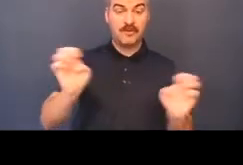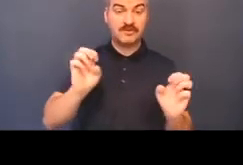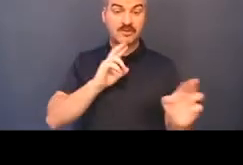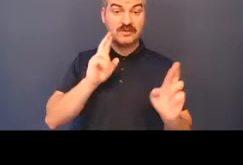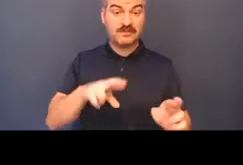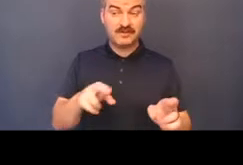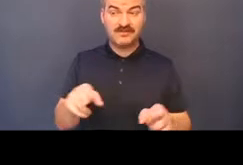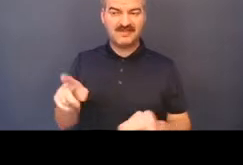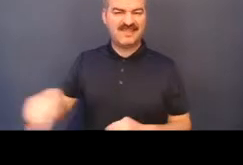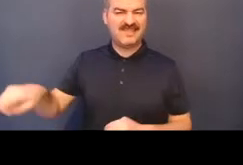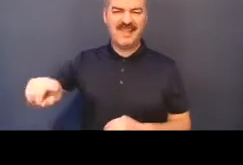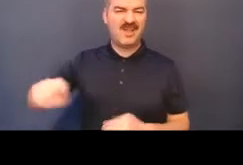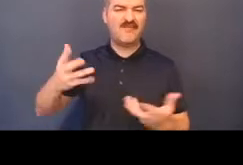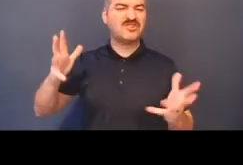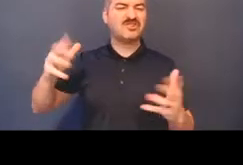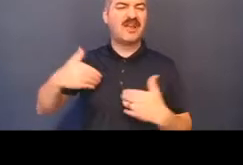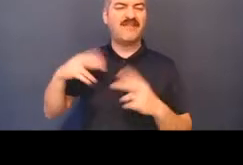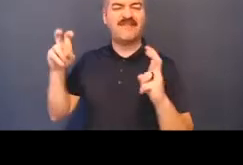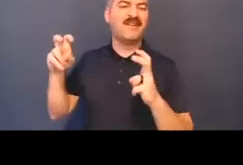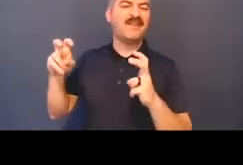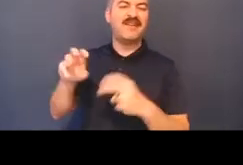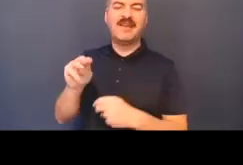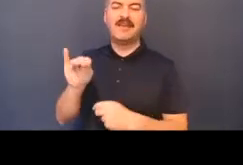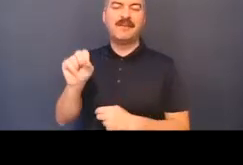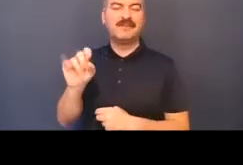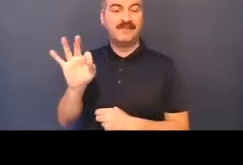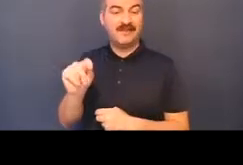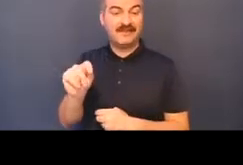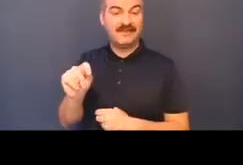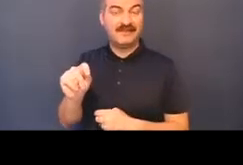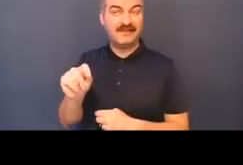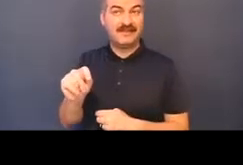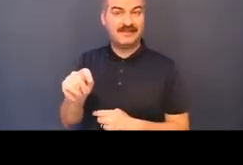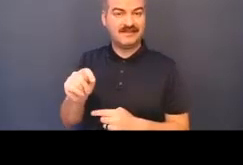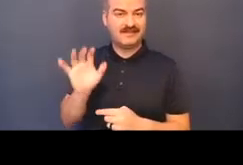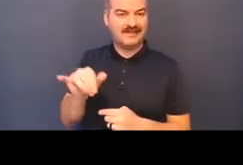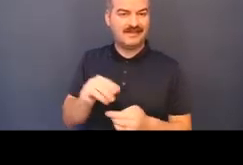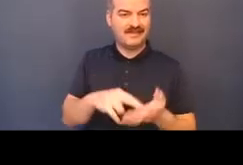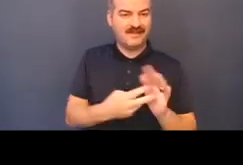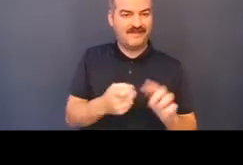prior to, during, and after an emergency as defined by Rosemary garland Thompson.